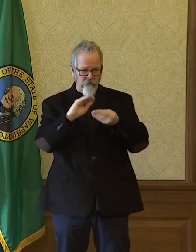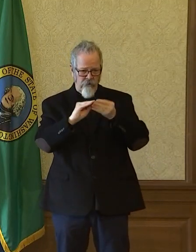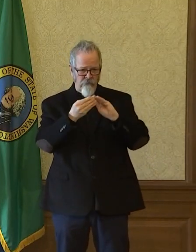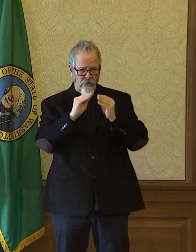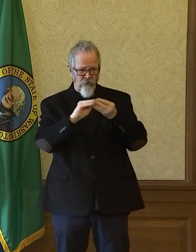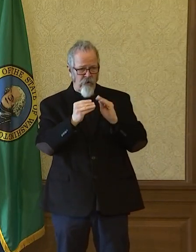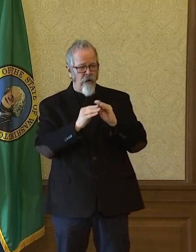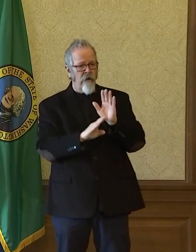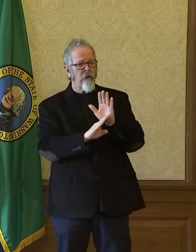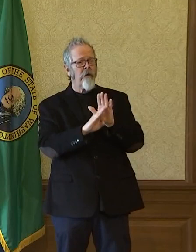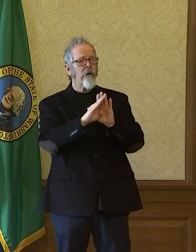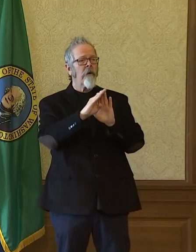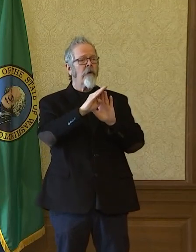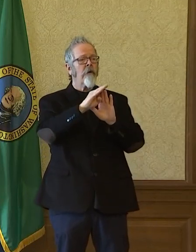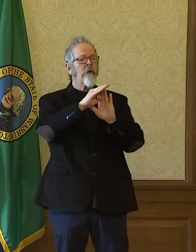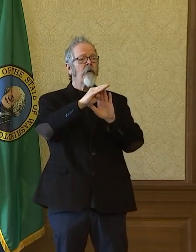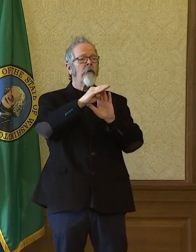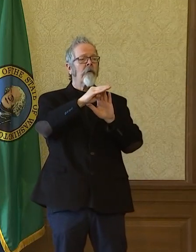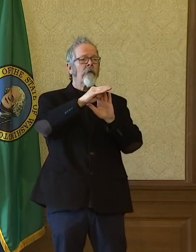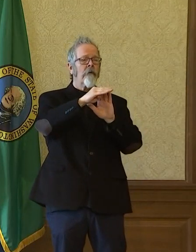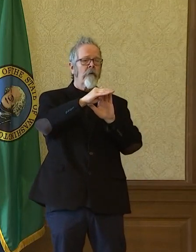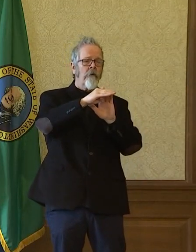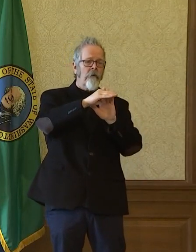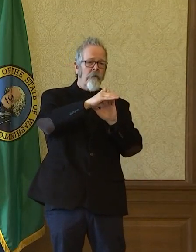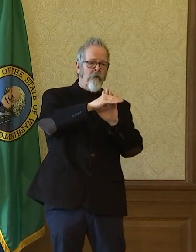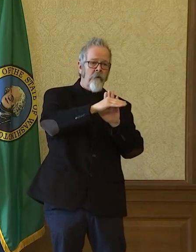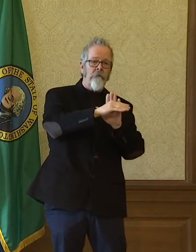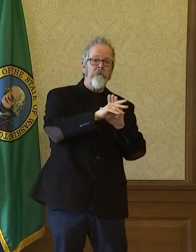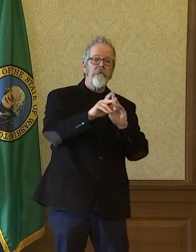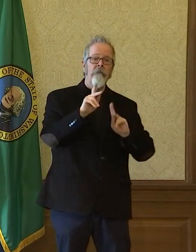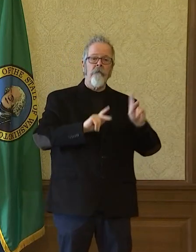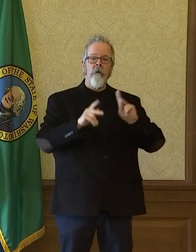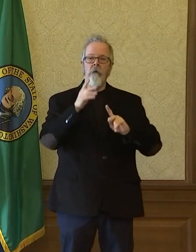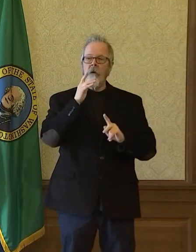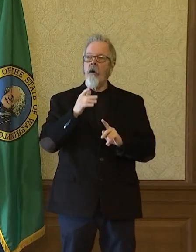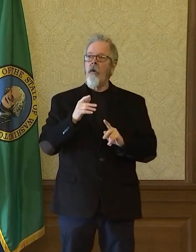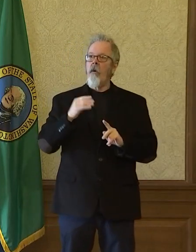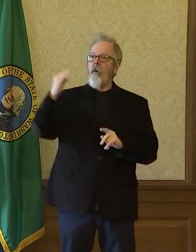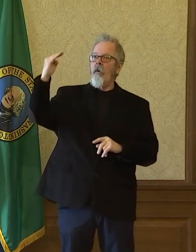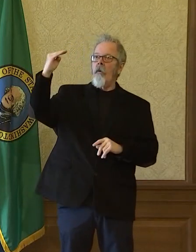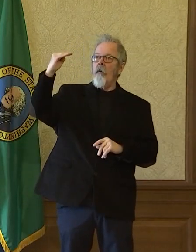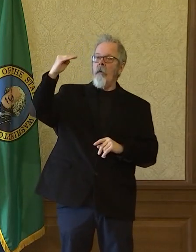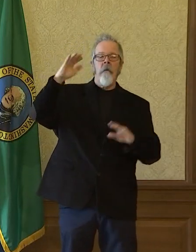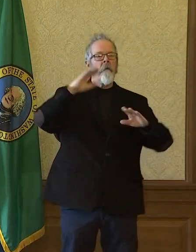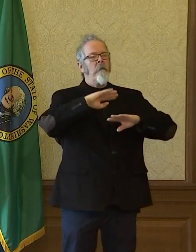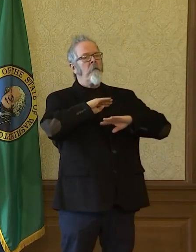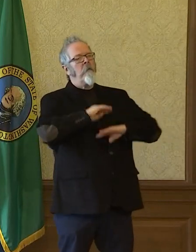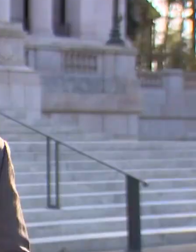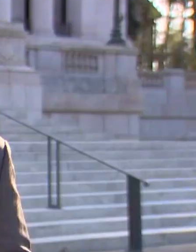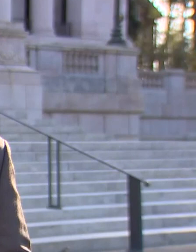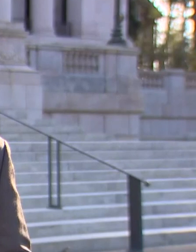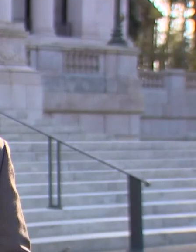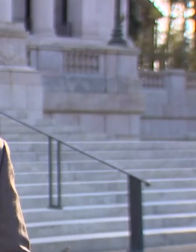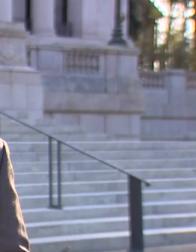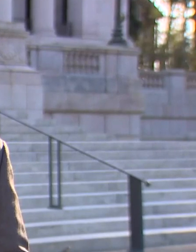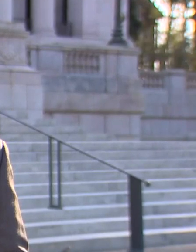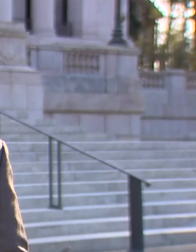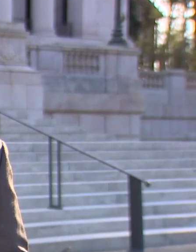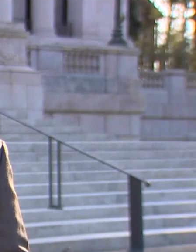IF OUR FATALITY RATE STARTS TO GO DOWN, WE HOPE IF OUR FATALITY RATE STARTS TO GO DOWN, WE HOPE IT IF OUR FATALITY RATE STARTS TO GO DOWN, WE HOPE IT DOES, TO GO DOWN, WE HOPE IT DOES, TO GO DOWN, WE HOPE IT DOES, IF TO GO DOWN, WE HOPE IT DOES, IF IT TO GO DOWN, WE HOPE IT DOES, IF IT DOES, TO GO DOWN, WE HOPE IT DOES, IF IT DOES, THERE TO GO DOWN, WE HOPE IT DOES, IF IT DOES, THERE WILL TO GO DOWN, WE HOPE IT DOES, IF IT DOES, THERE WILL BE TO GO DOWN, WE HOPE IT DOES, IF IT DOES, THERE WILL BE A IF IT DOES, THERE WILL BE A IF IT DOES, THERE WILL BE A HUMAN IF IT DOES, THERE WILL BE A HUMAN INCLINATION IF IT DOES, THERE WILL BE A HUMAN INCLINATION TO IF IT DOES, THERE WILL BE A HUMAN INCLINATION TO LET